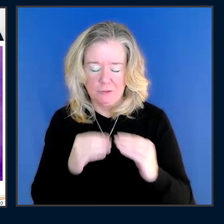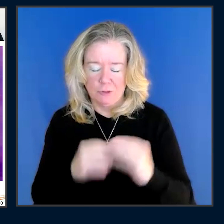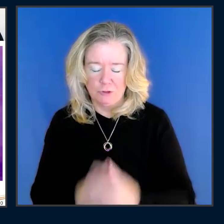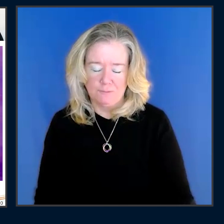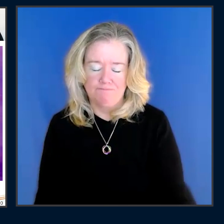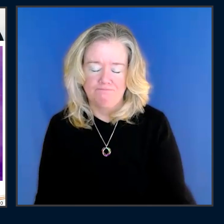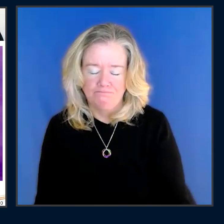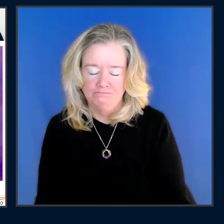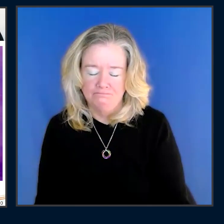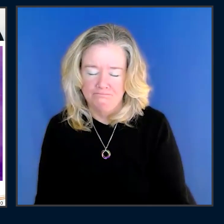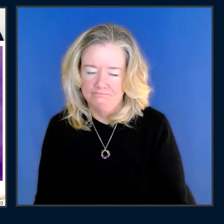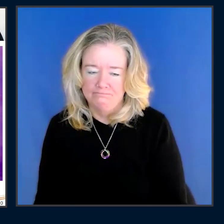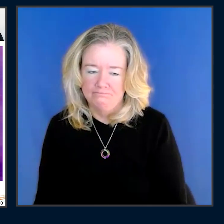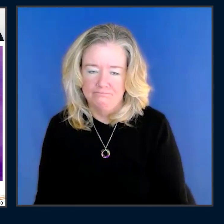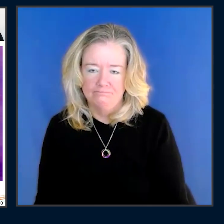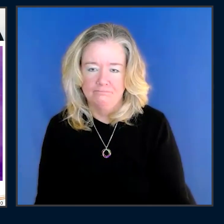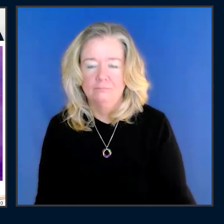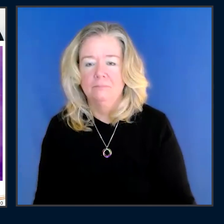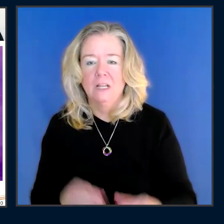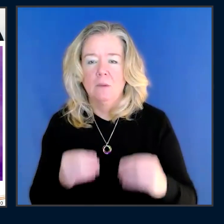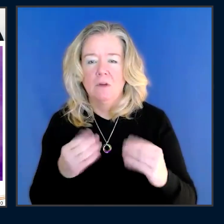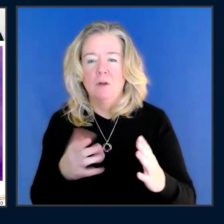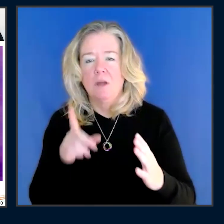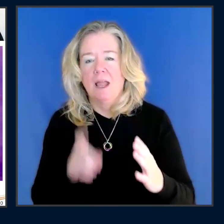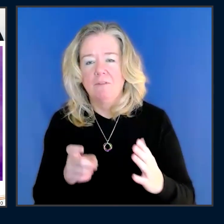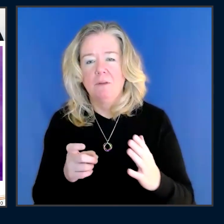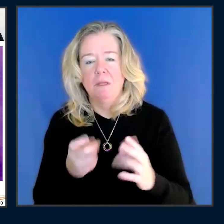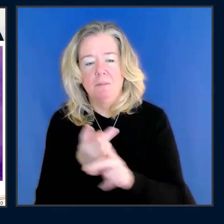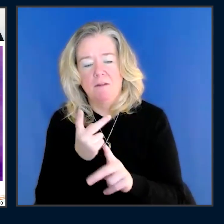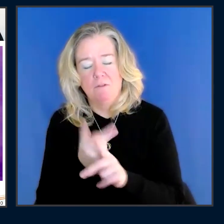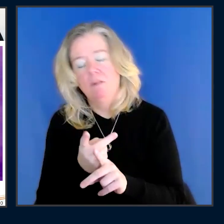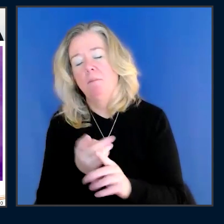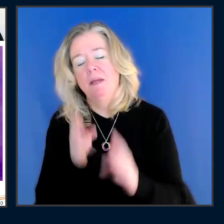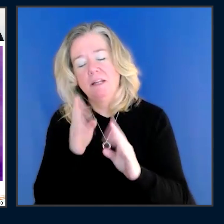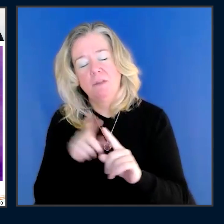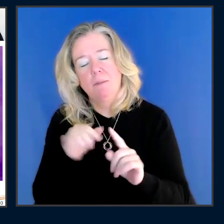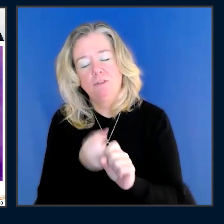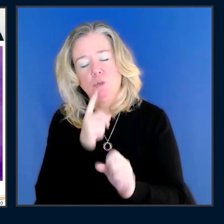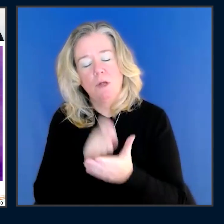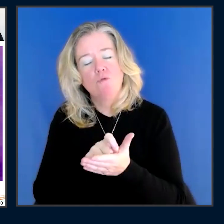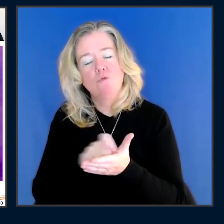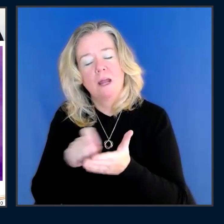when it comes to instruction. As providers, we must be mindful of this and make sure that we're